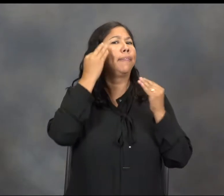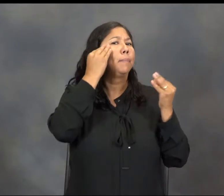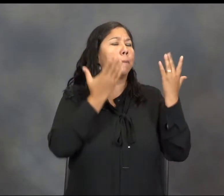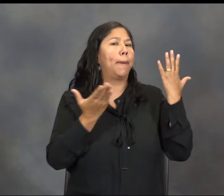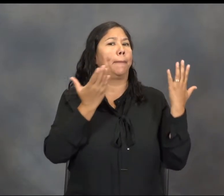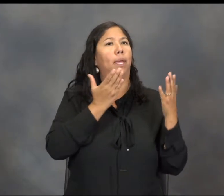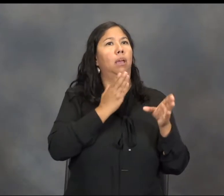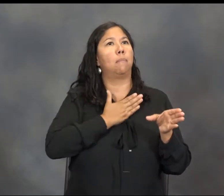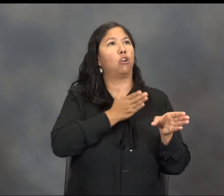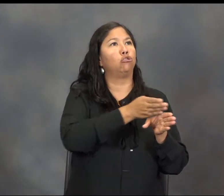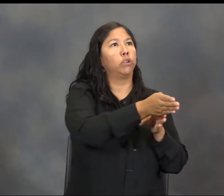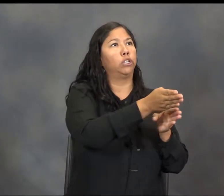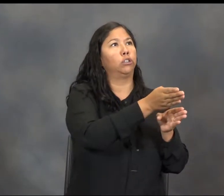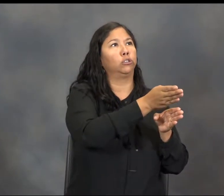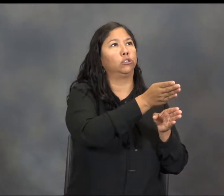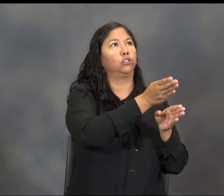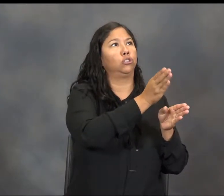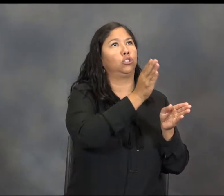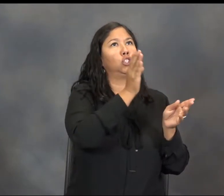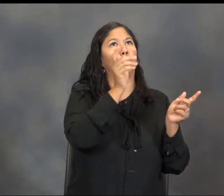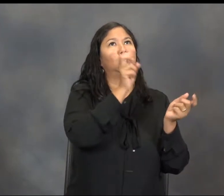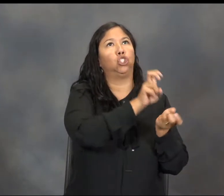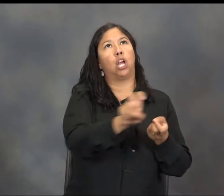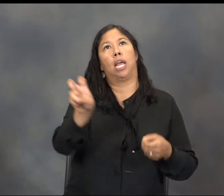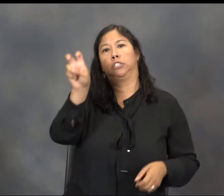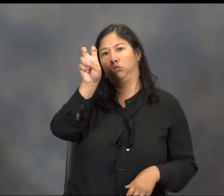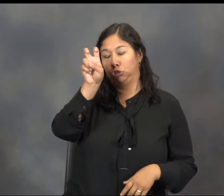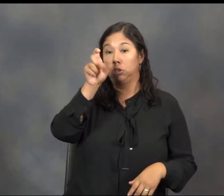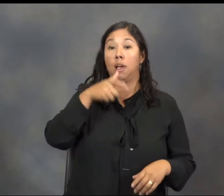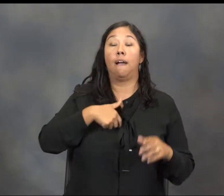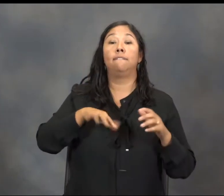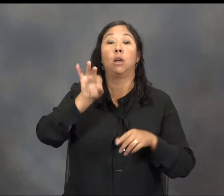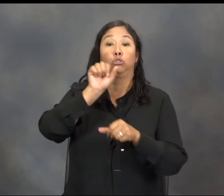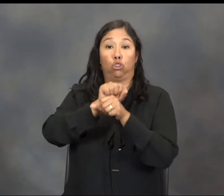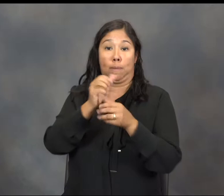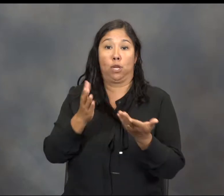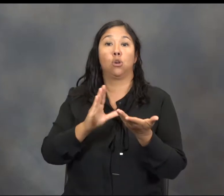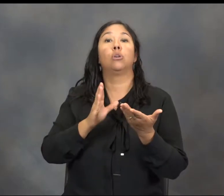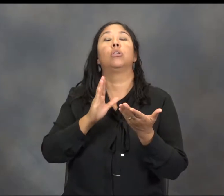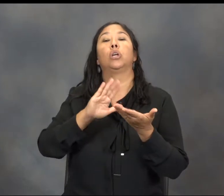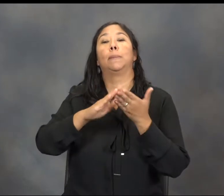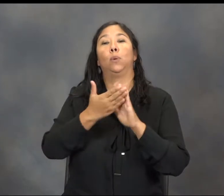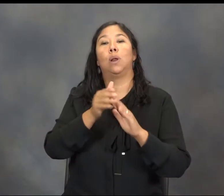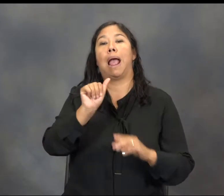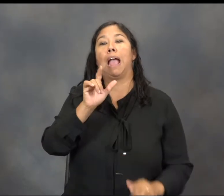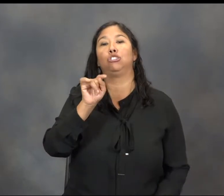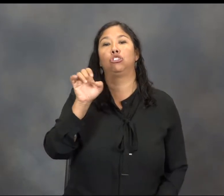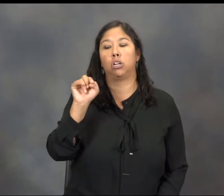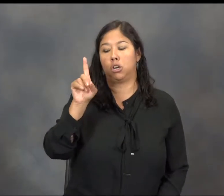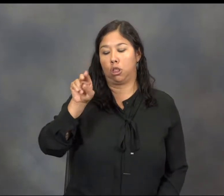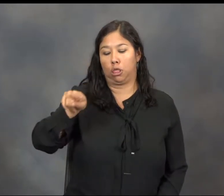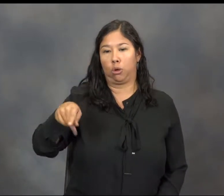and I found a job here at Community Action Duluth through the AmeriCorps program. So that means I first came to Community Action